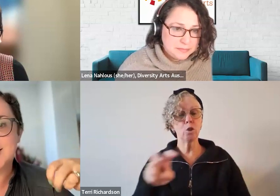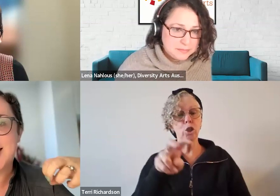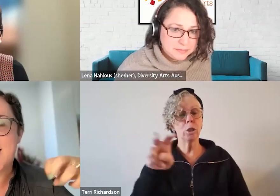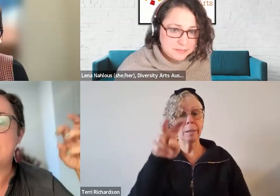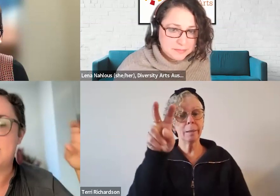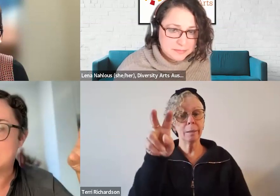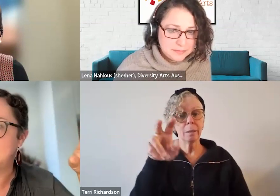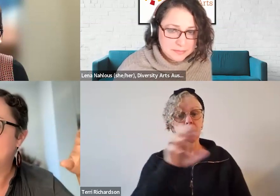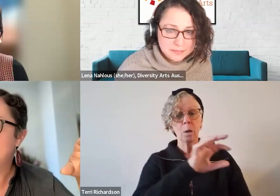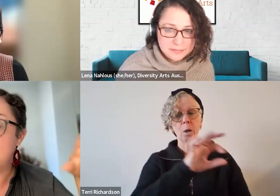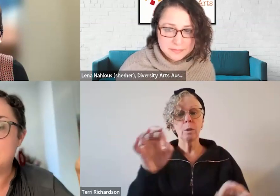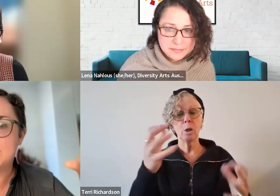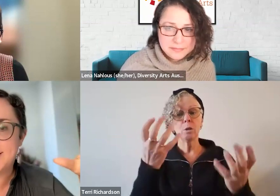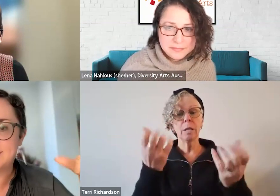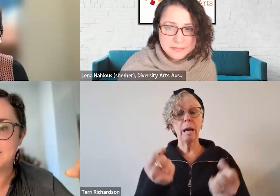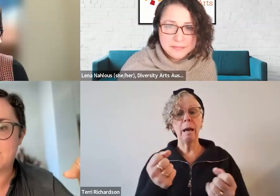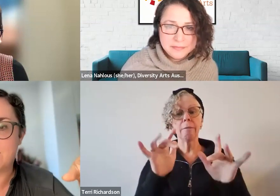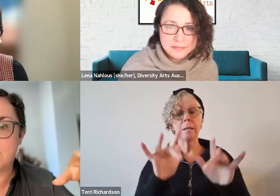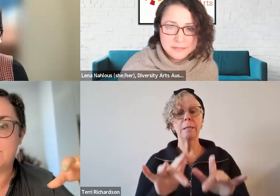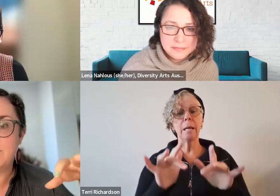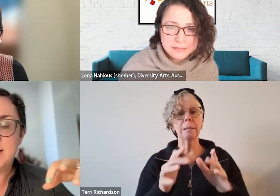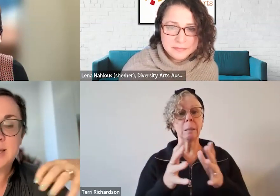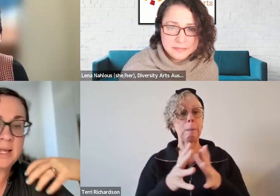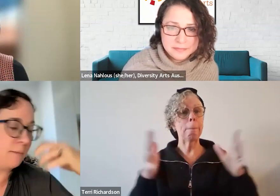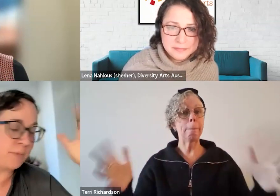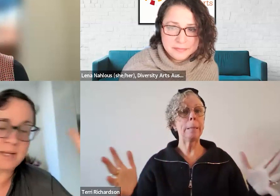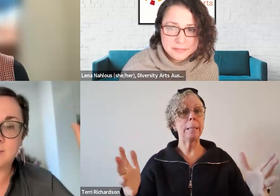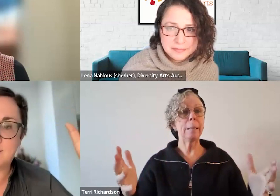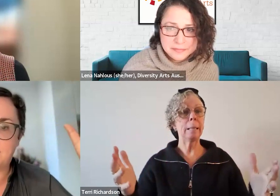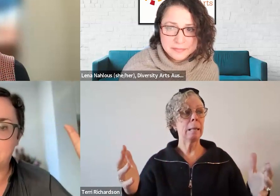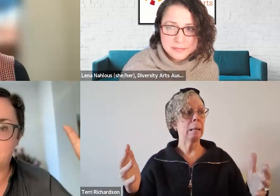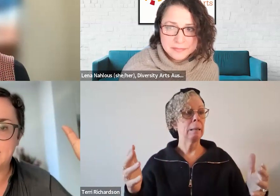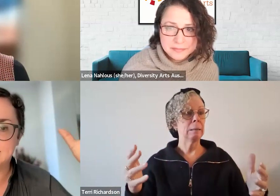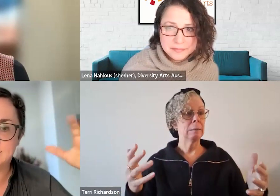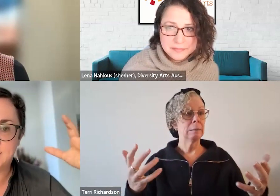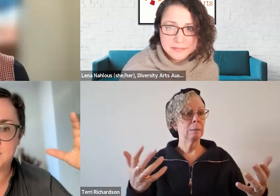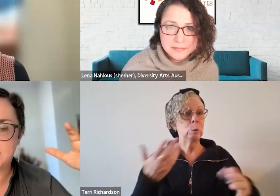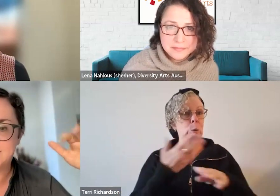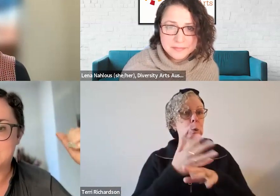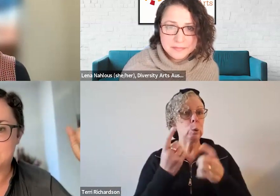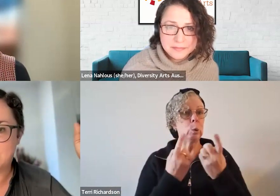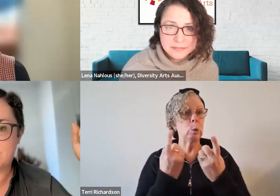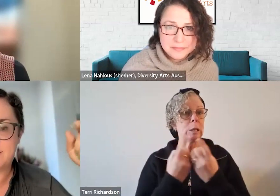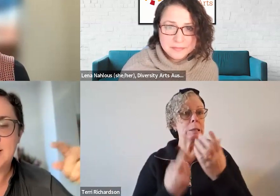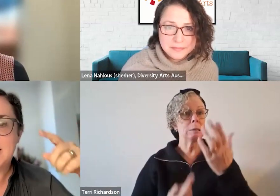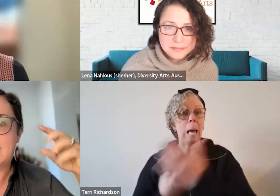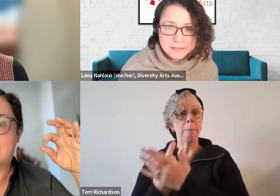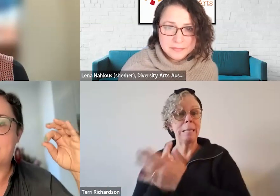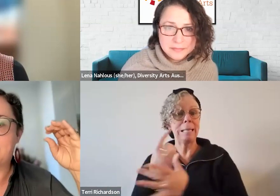so we don't actually have yet huge amounts of extraordinary new practice, cutting-edge practice to draw from.